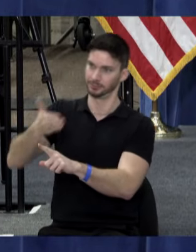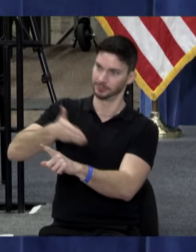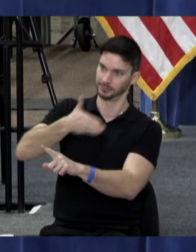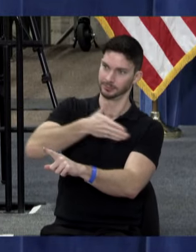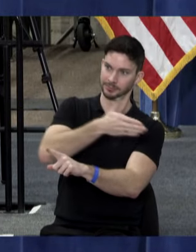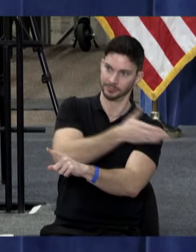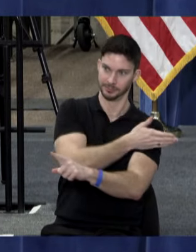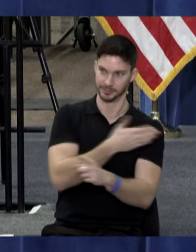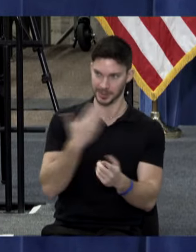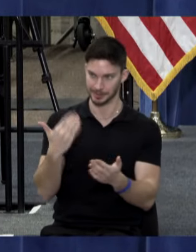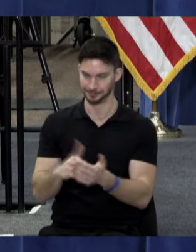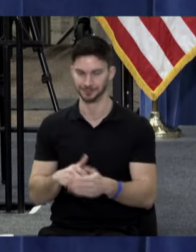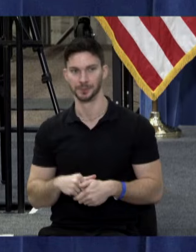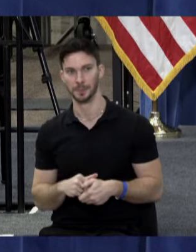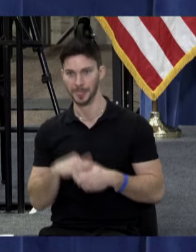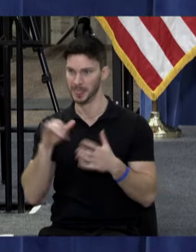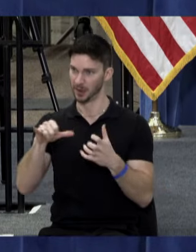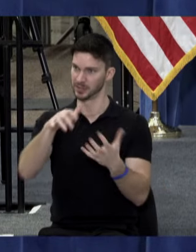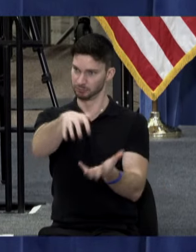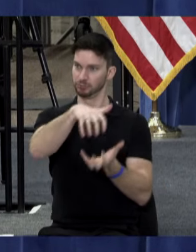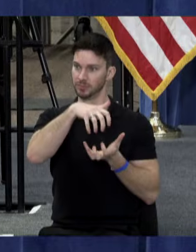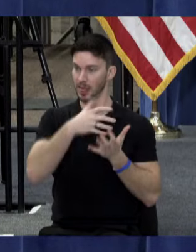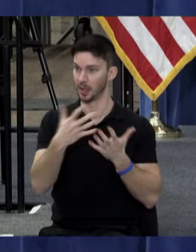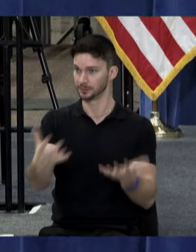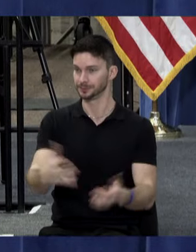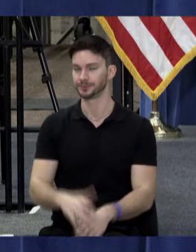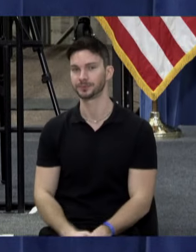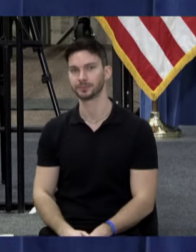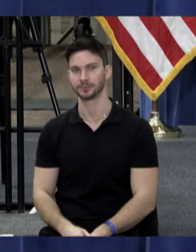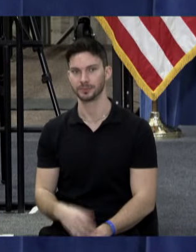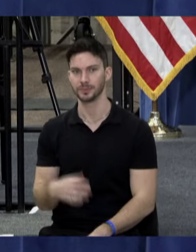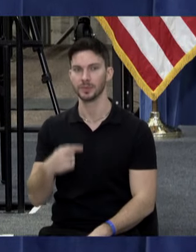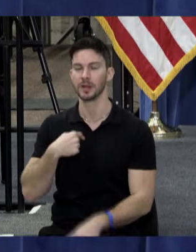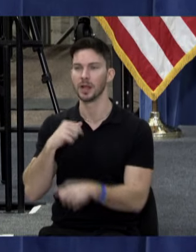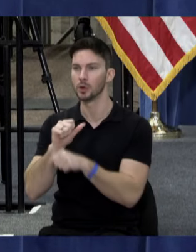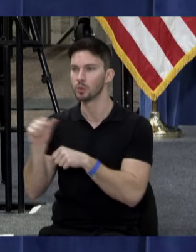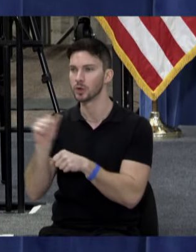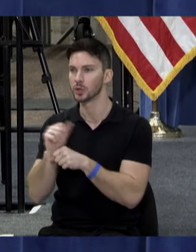After that, with the urging of the last optometrist I worked for, Dr. Wong,